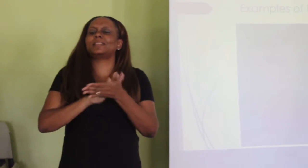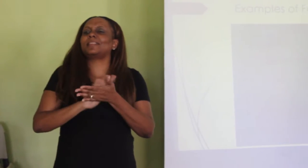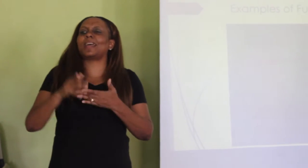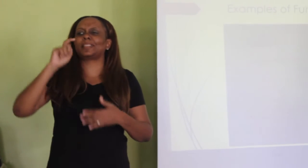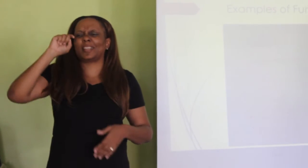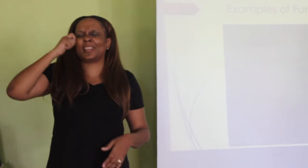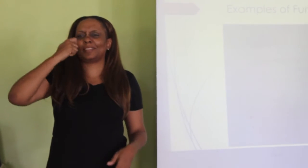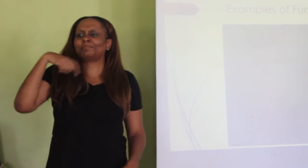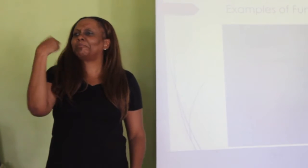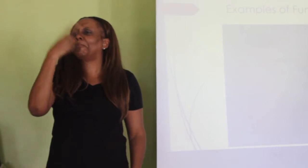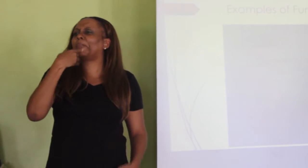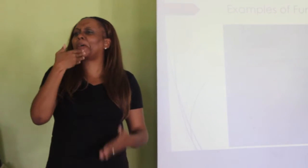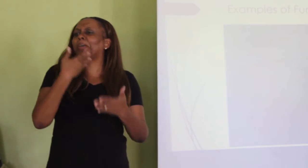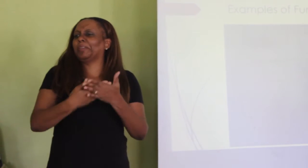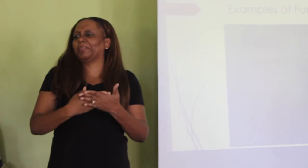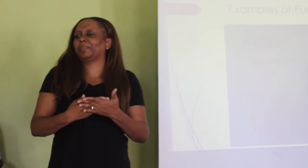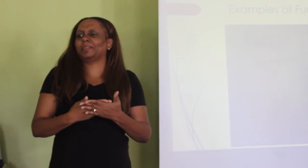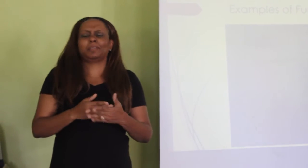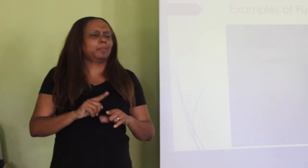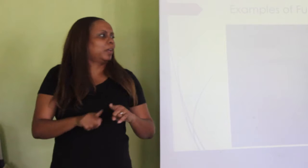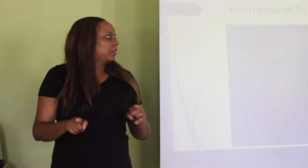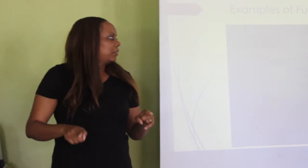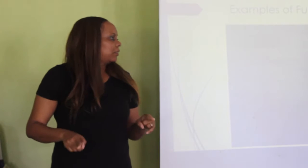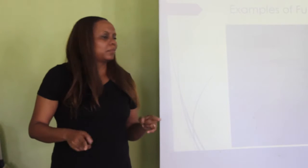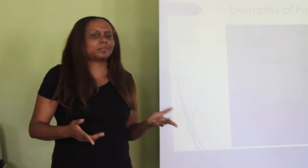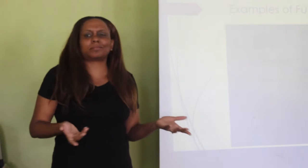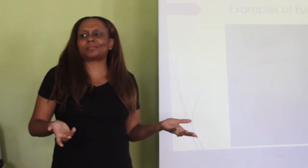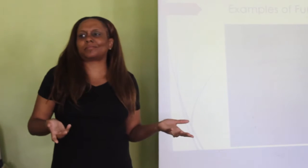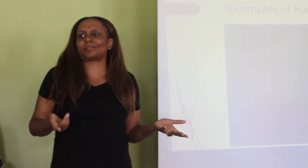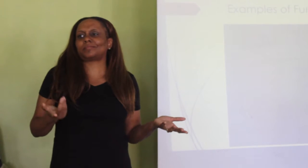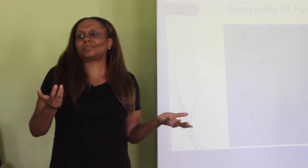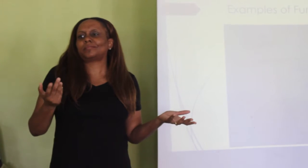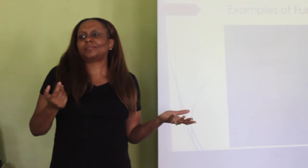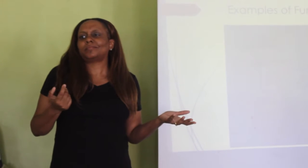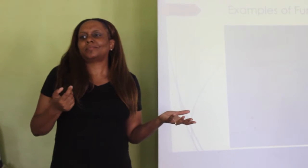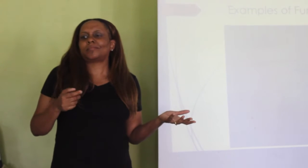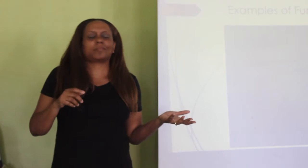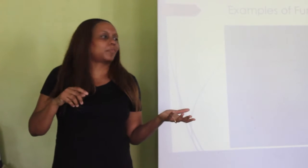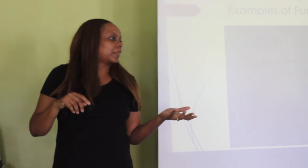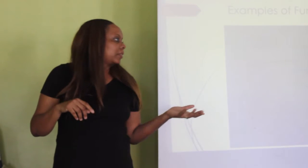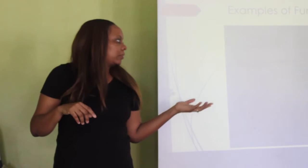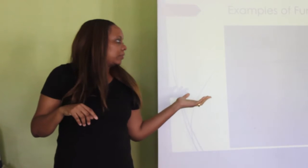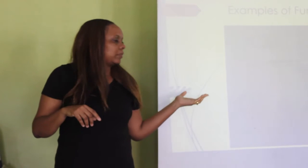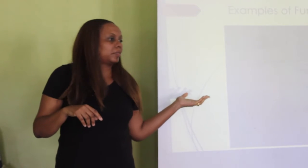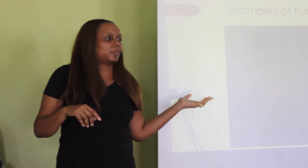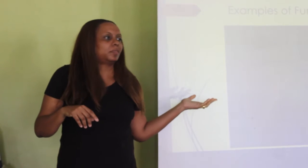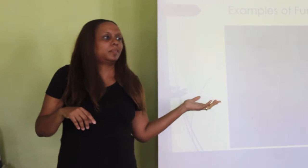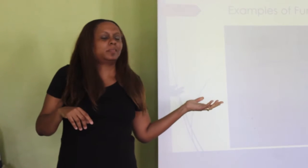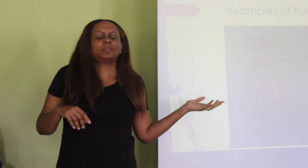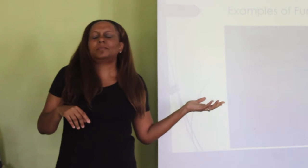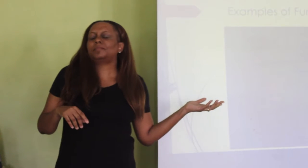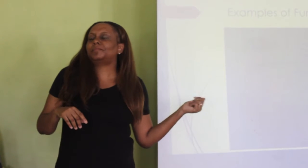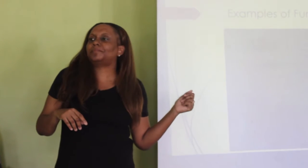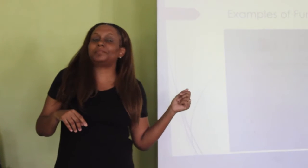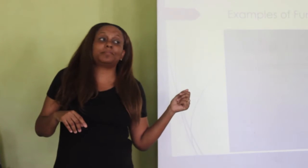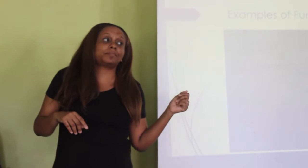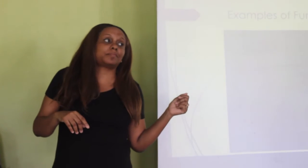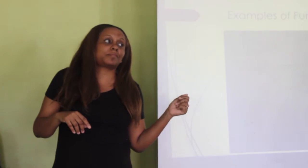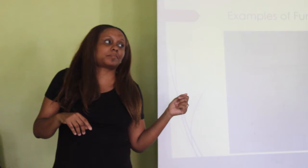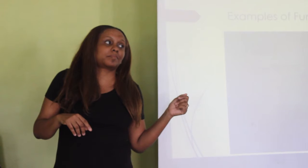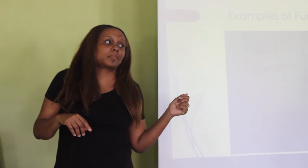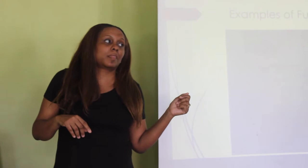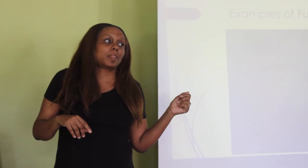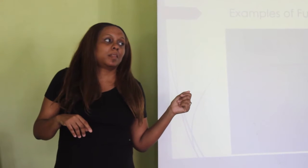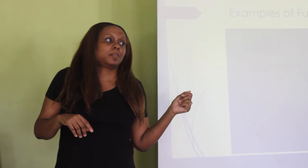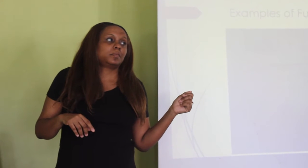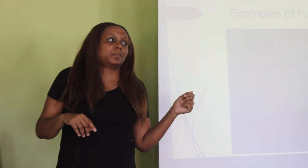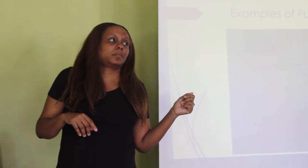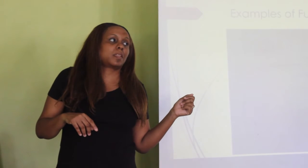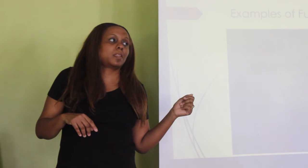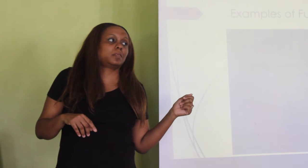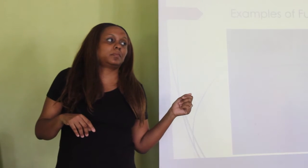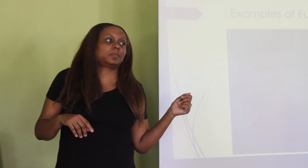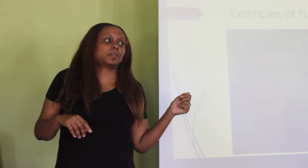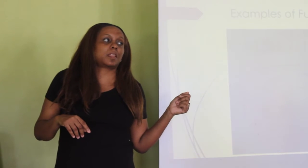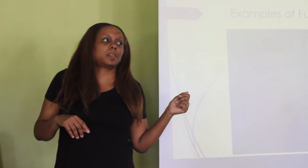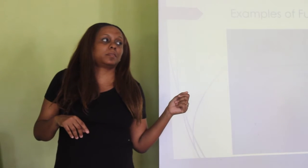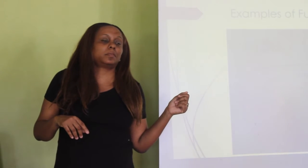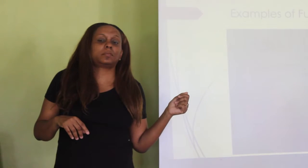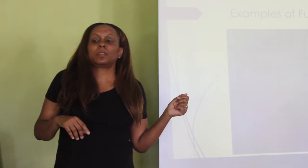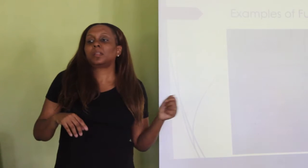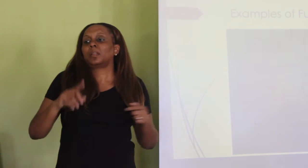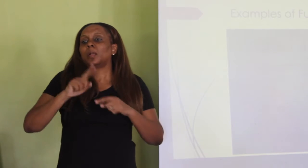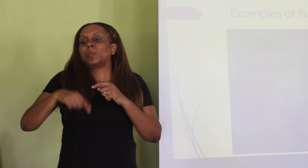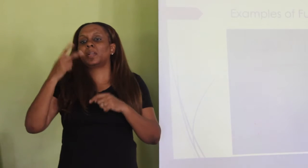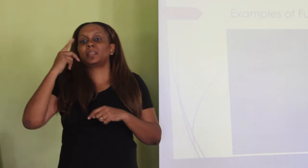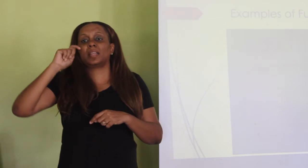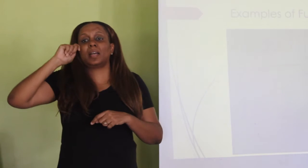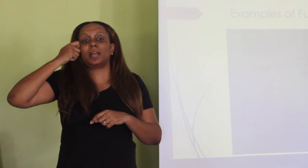but then the the onion veg may manifest on the other skin that we do have a problem